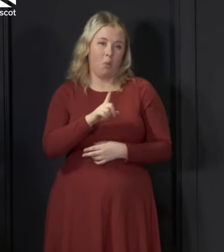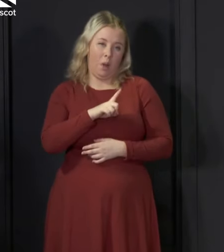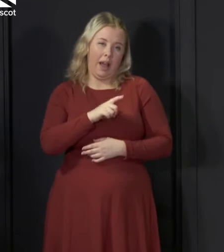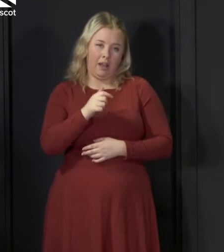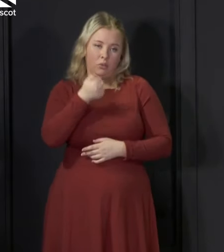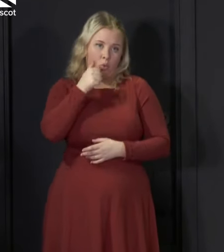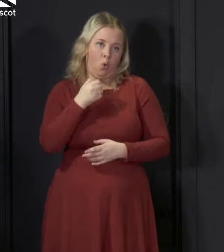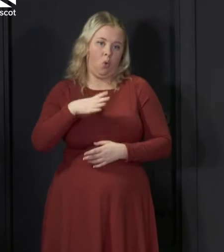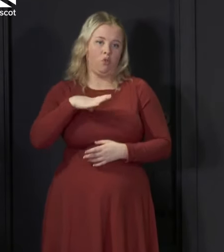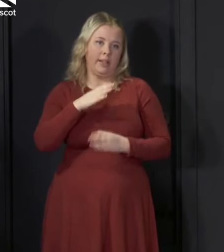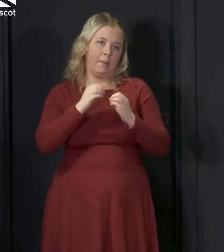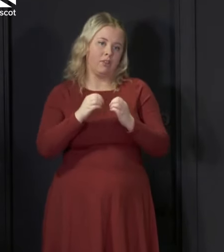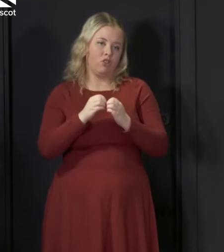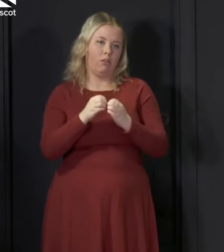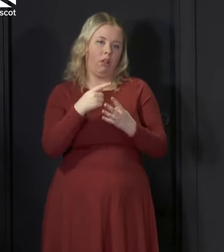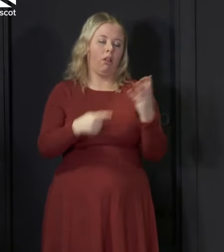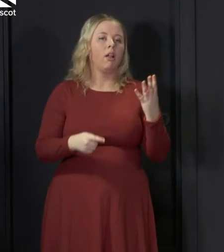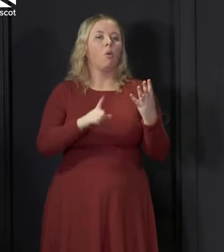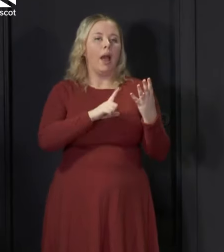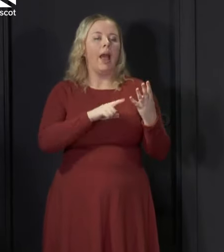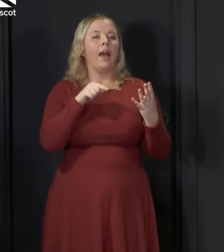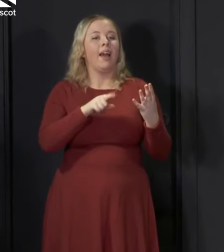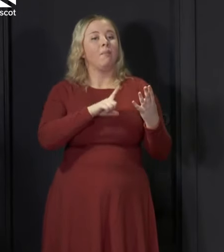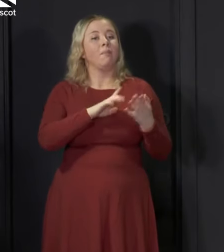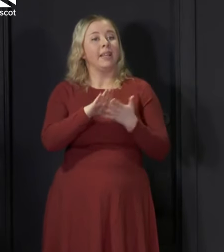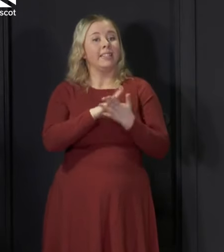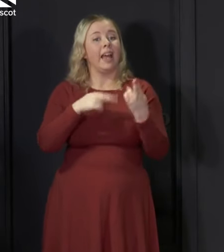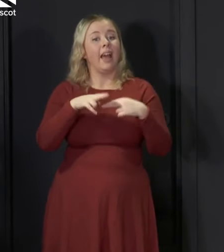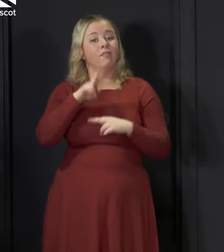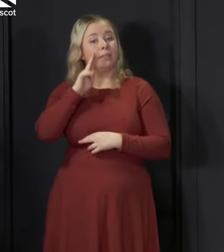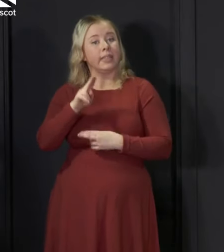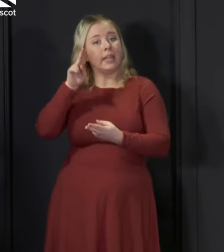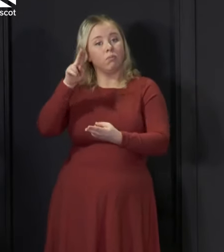affected. And therefore that means that even as we might see declines elsewhere, we must